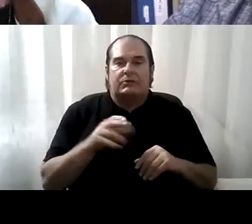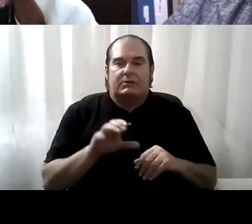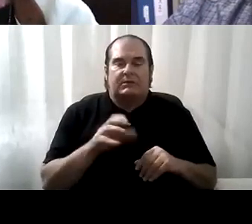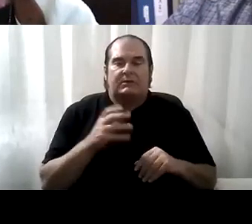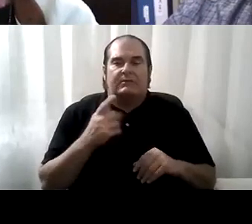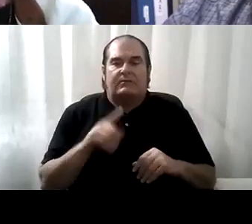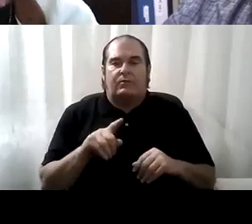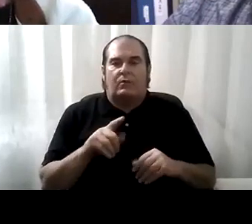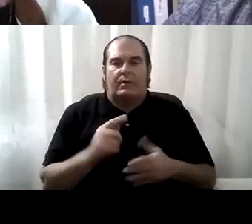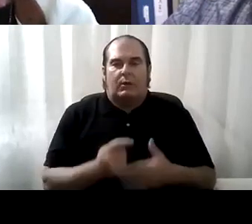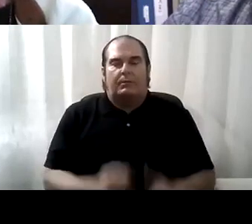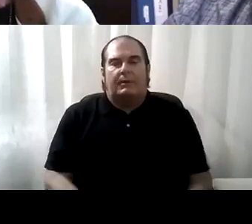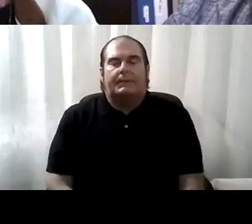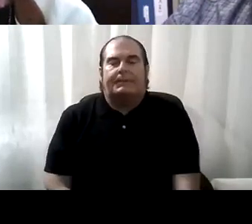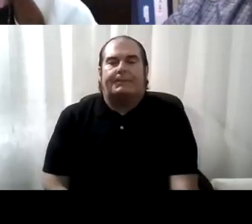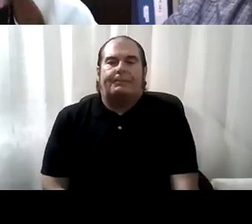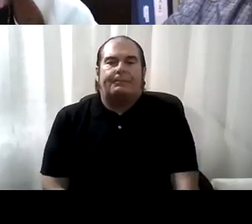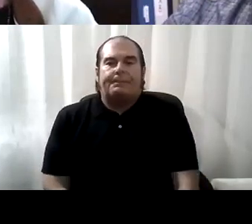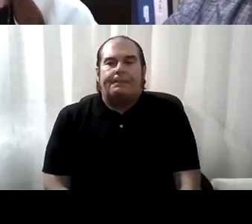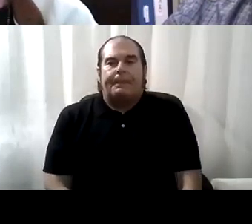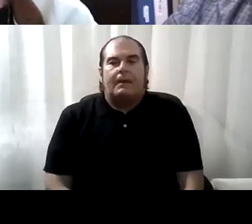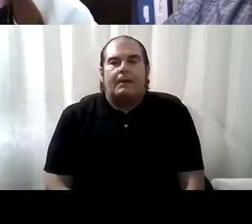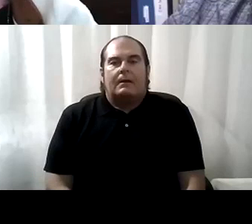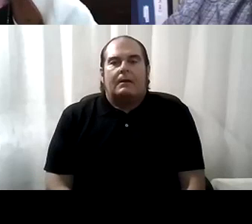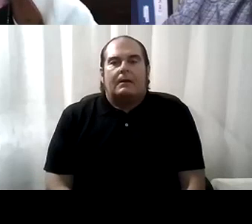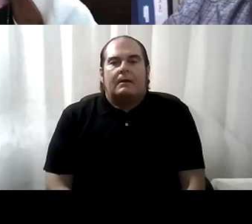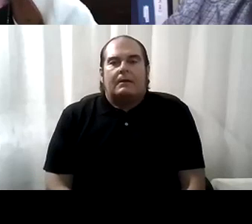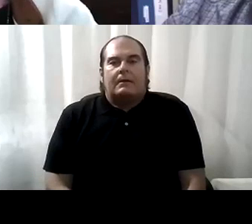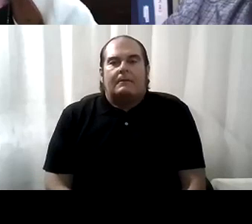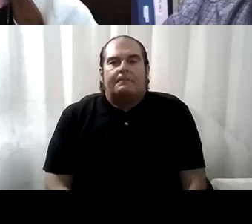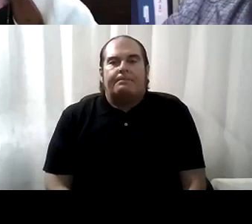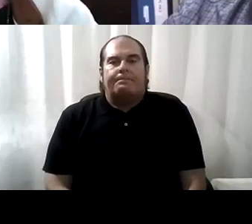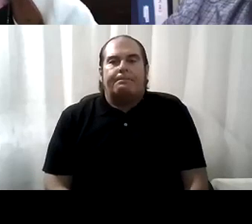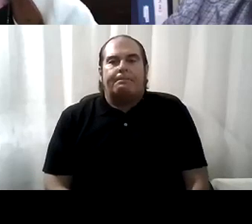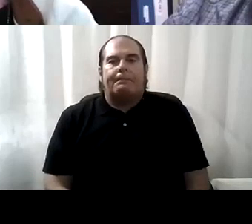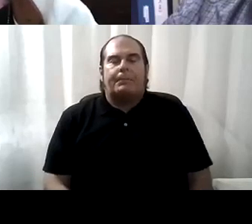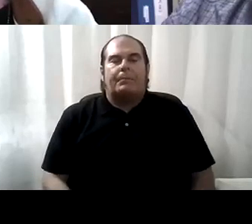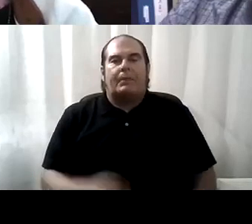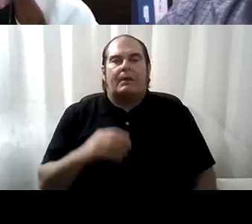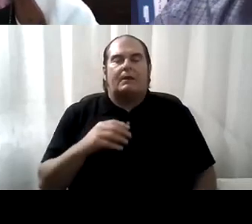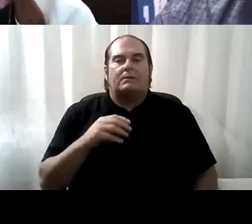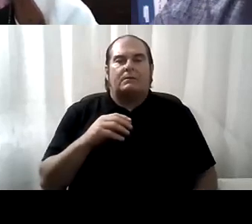Had to find the mute button. Sorry.